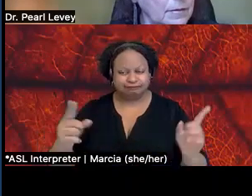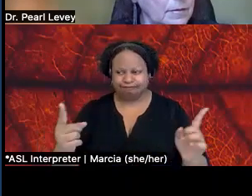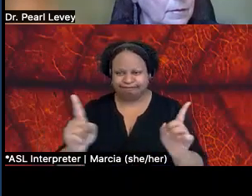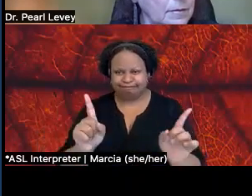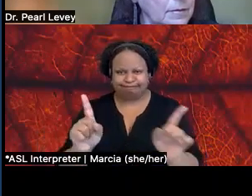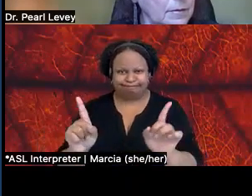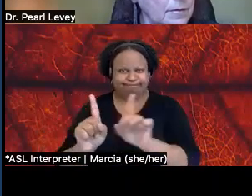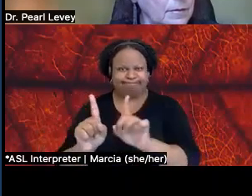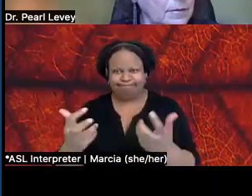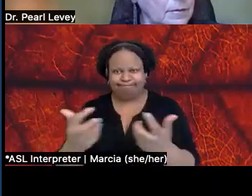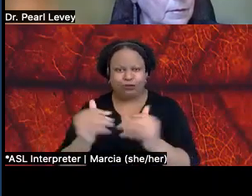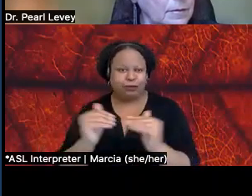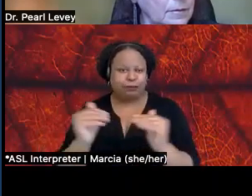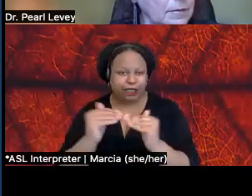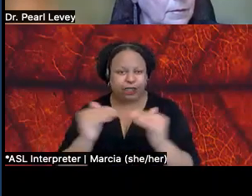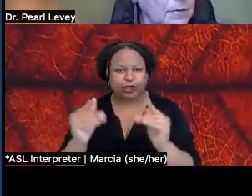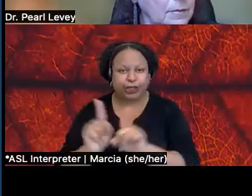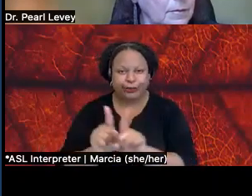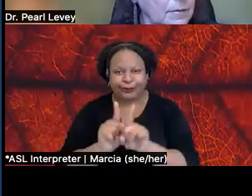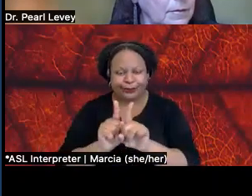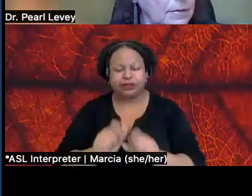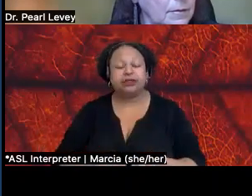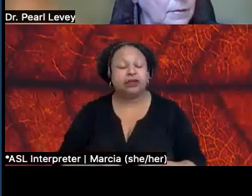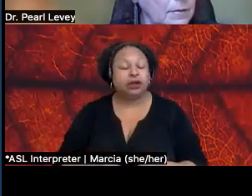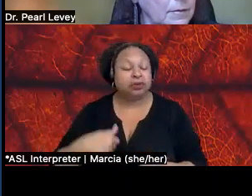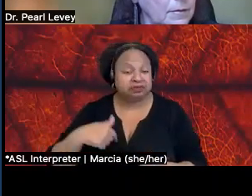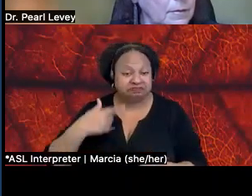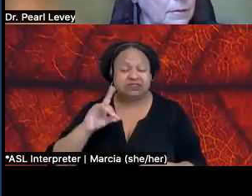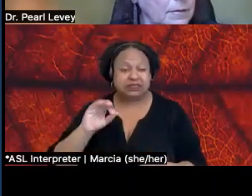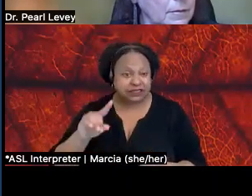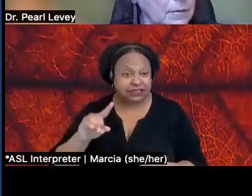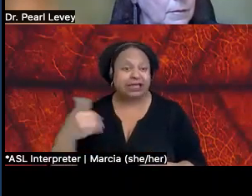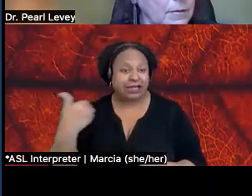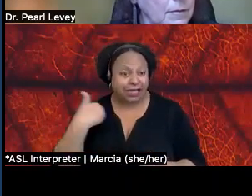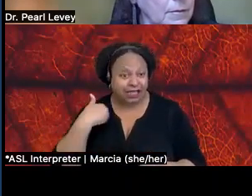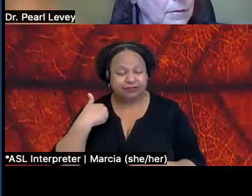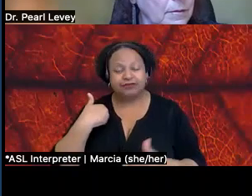We can and have provided templates for taking case histories and clinical notes.